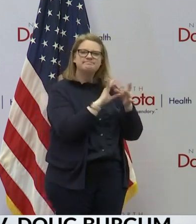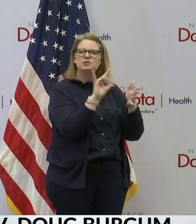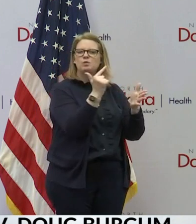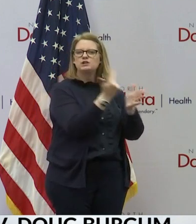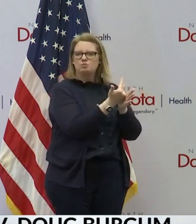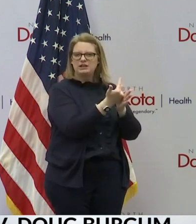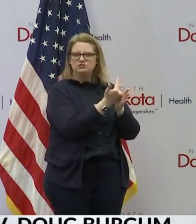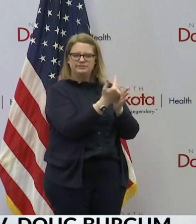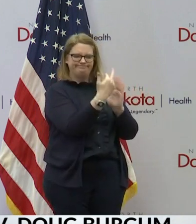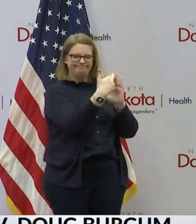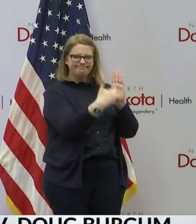DISTANCE LEARNING SINCE